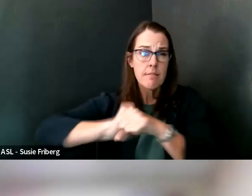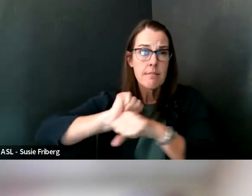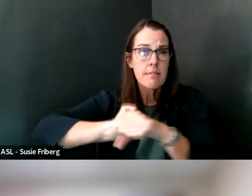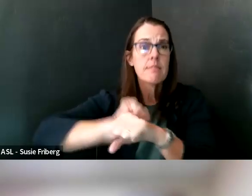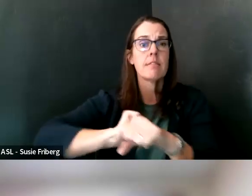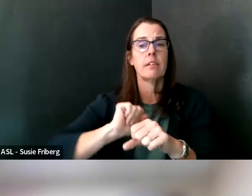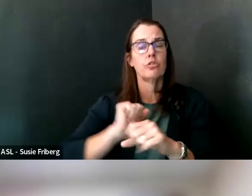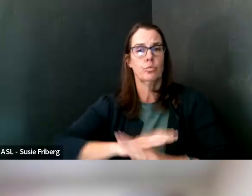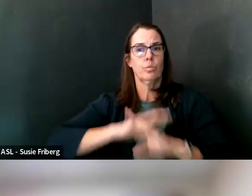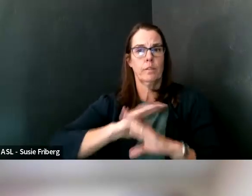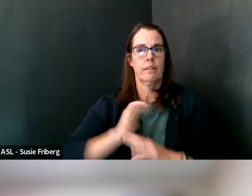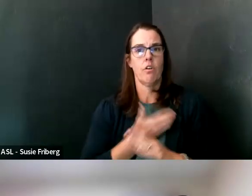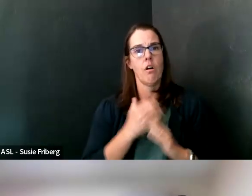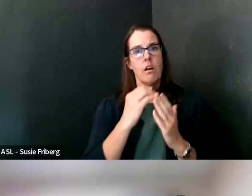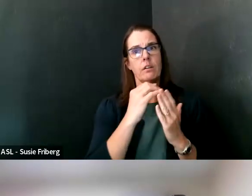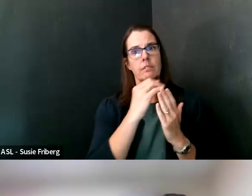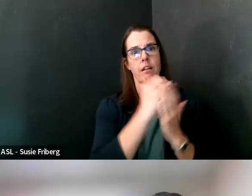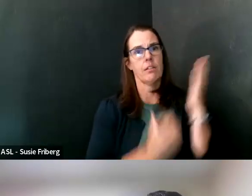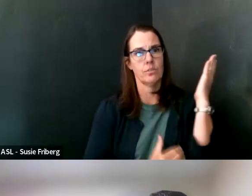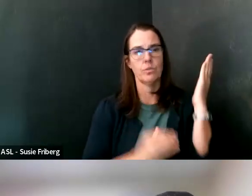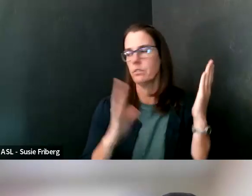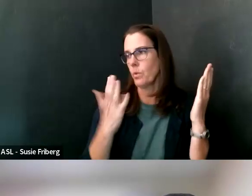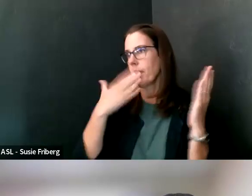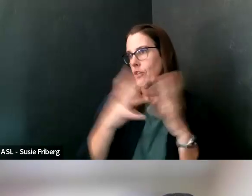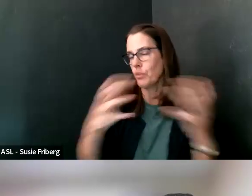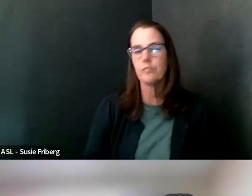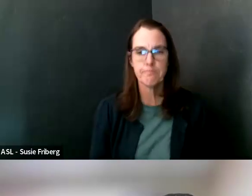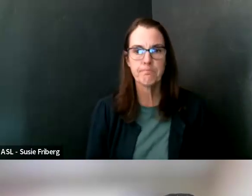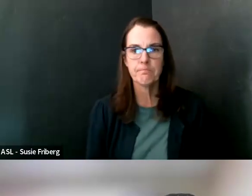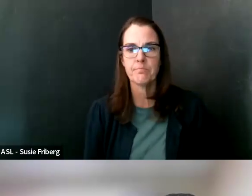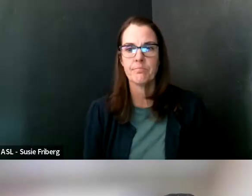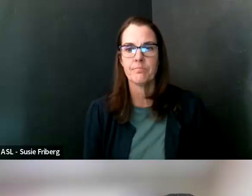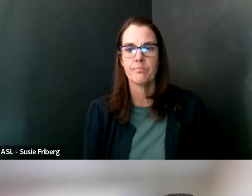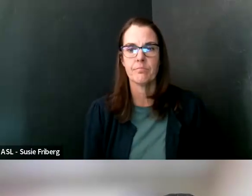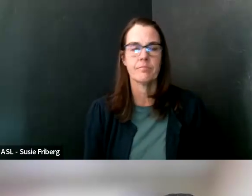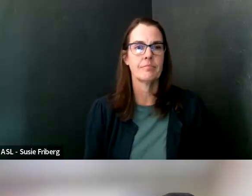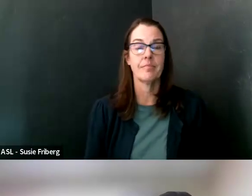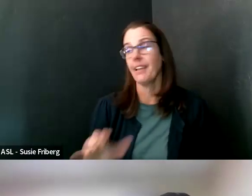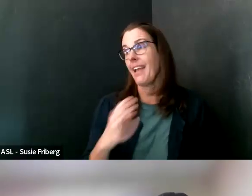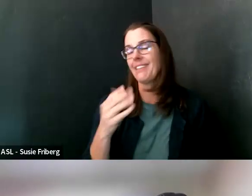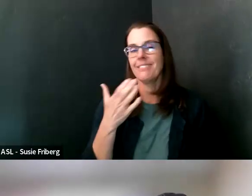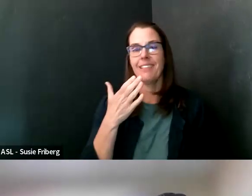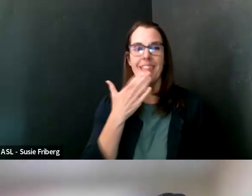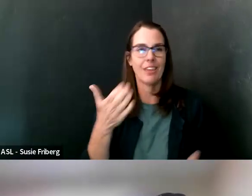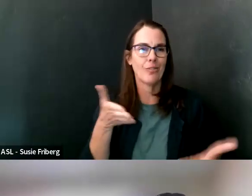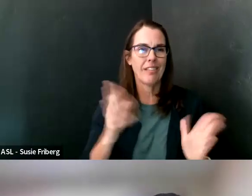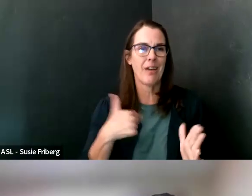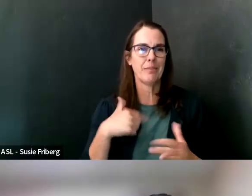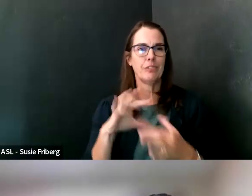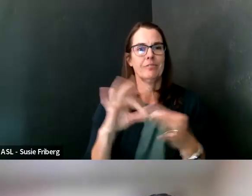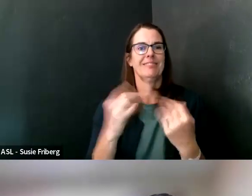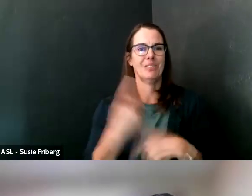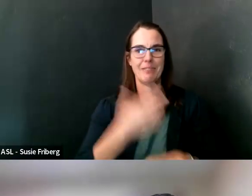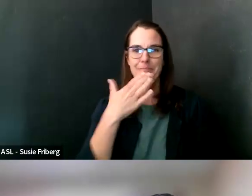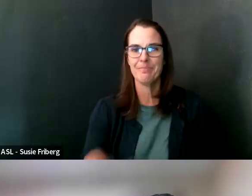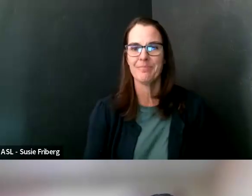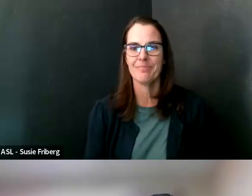um protect our Constitution. So, thank you so much. Thank you for letting me speak too.